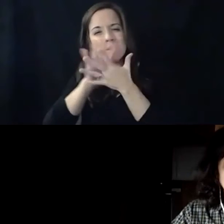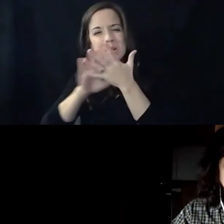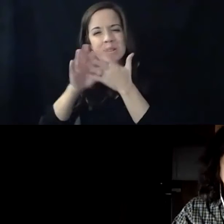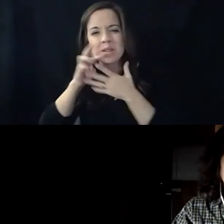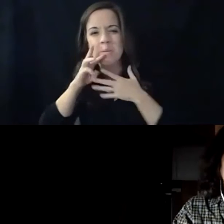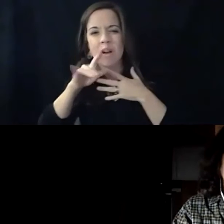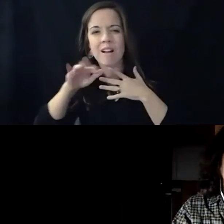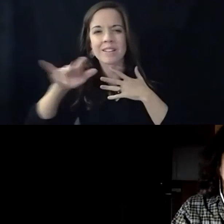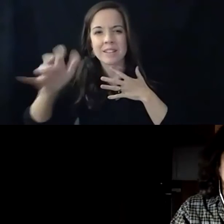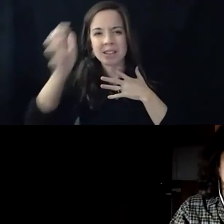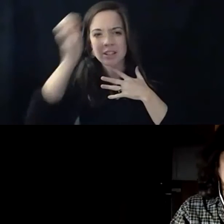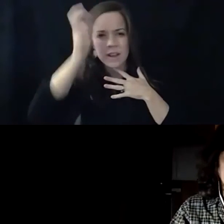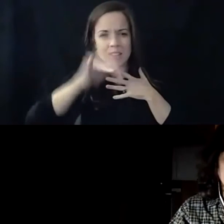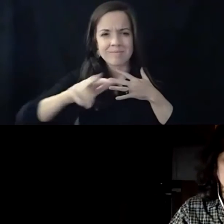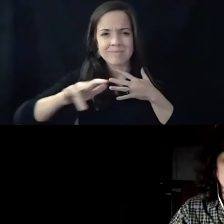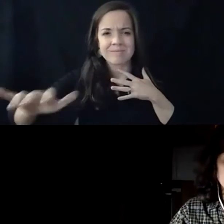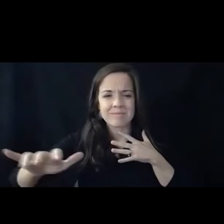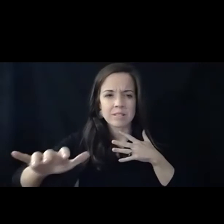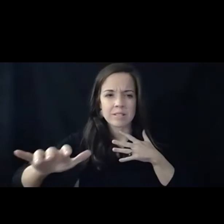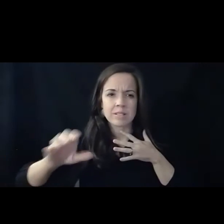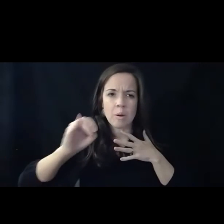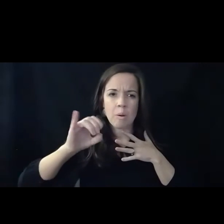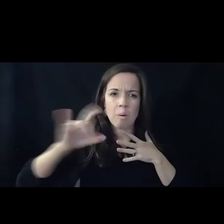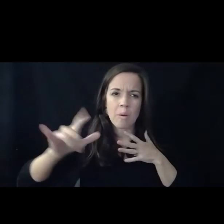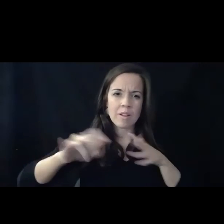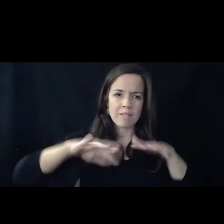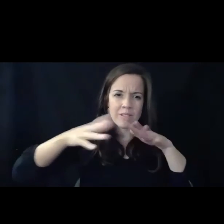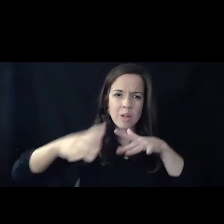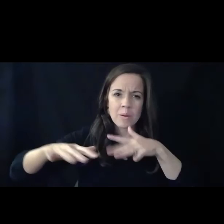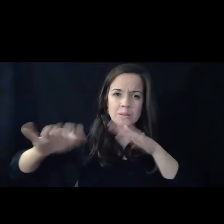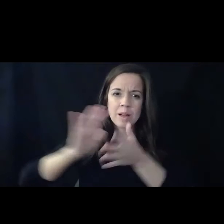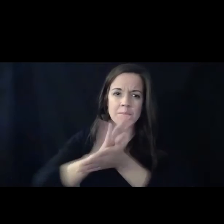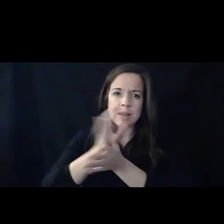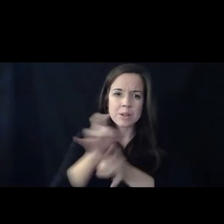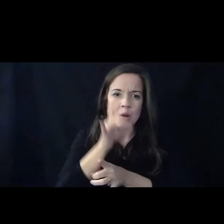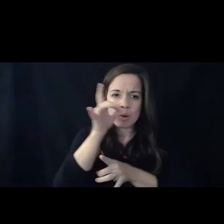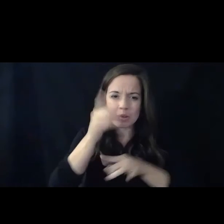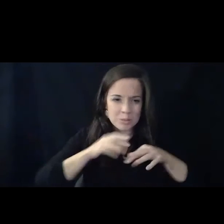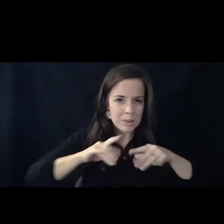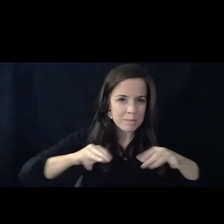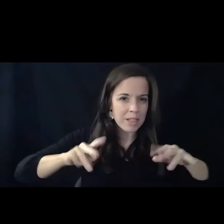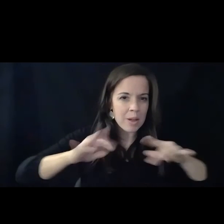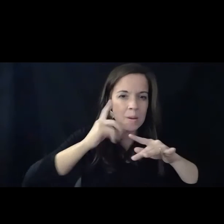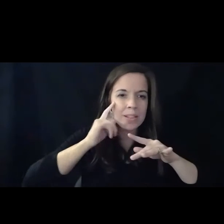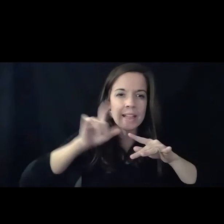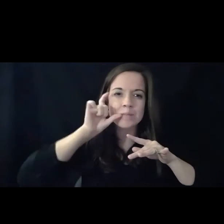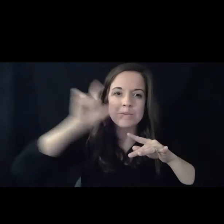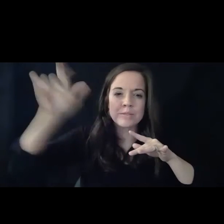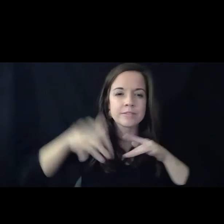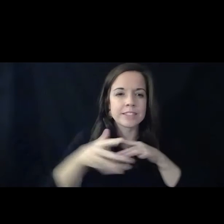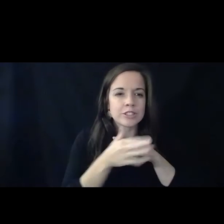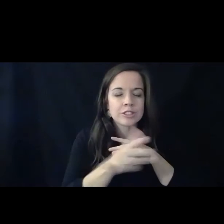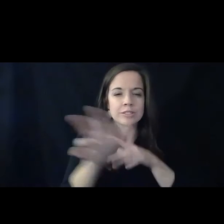oil floats while paper ghosts swim below, like little moon-caught fish. My love, to this,